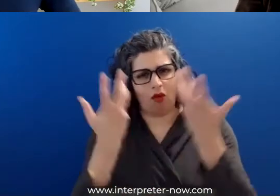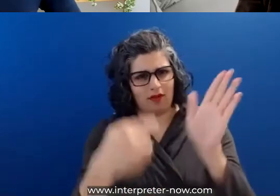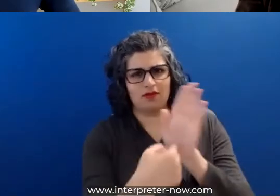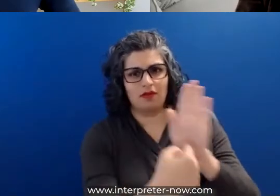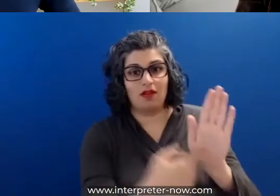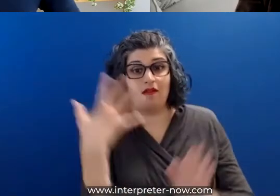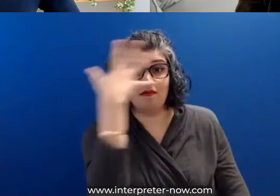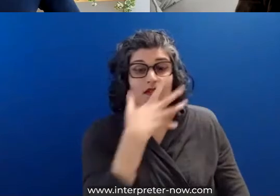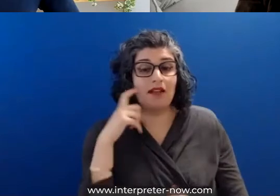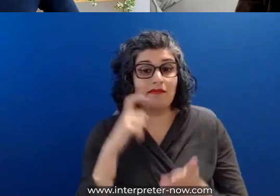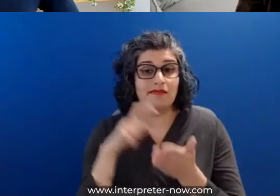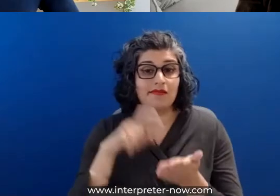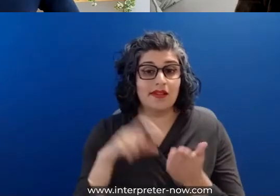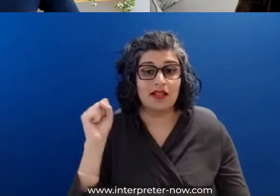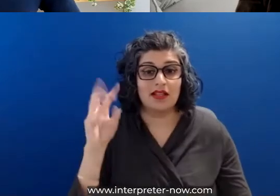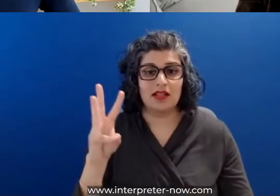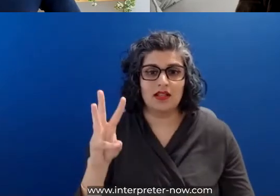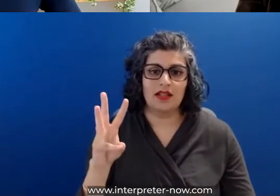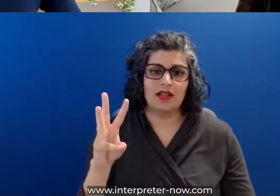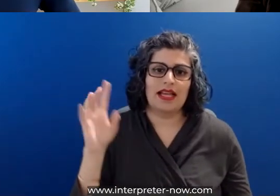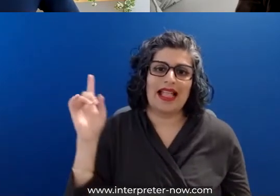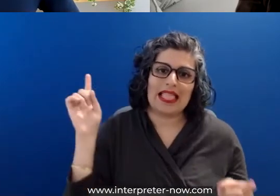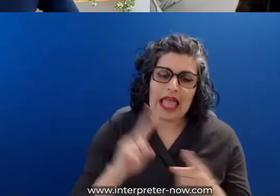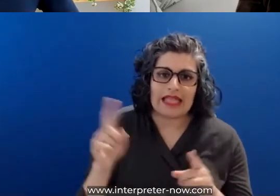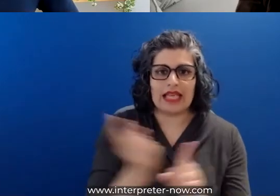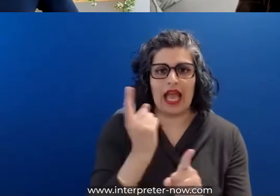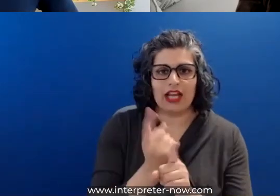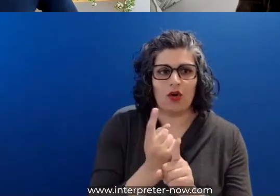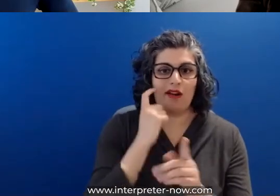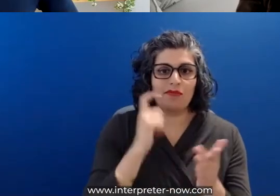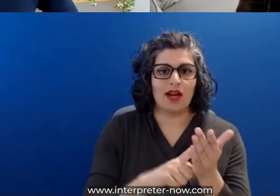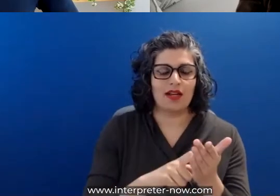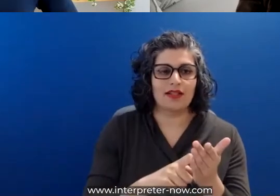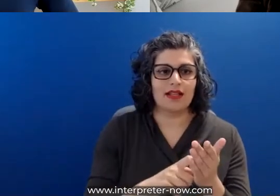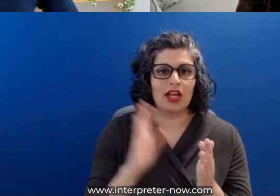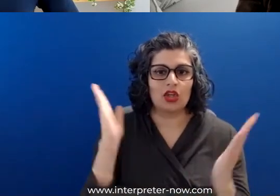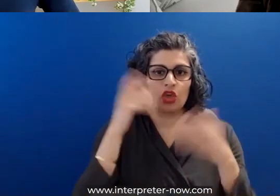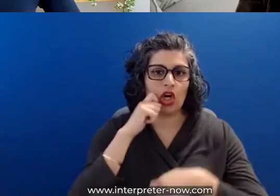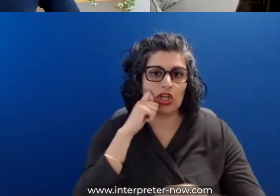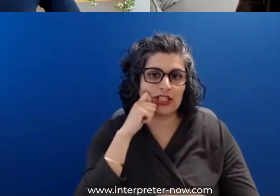detection software is substantially less accurate at recognizing darker skinned people, and